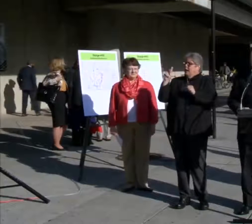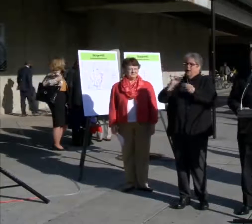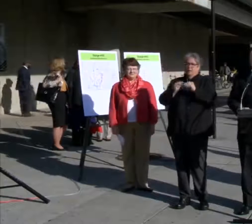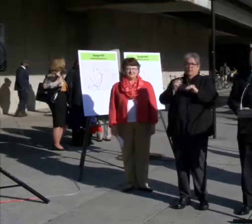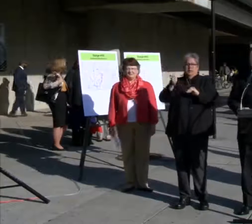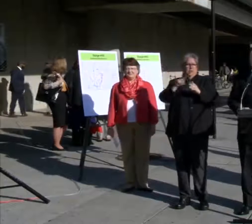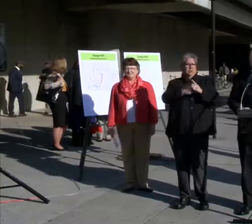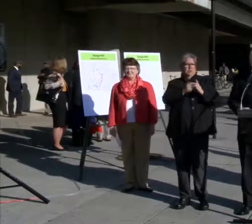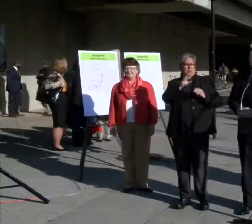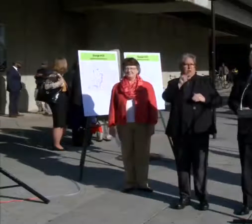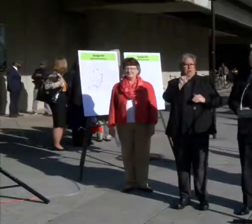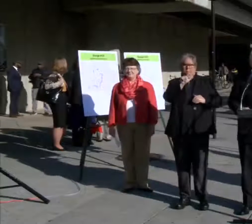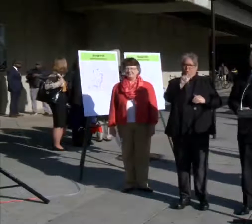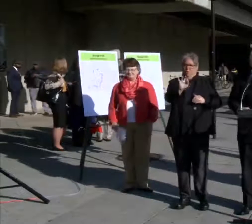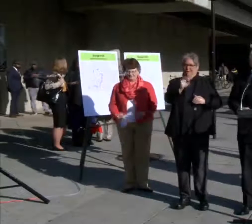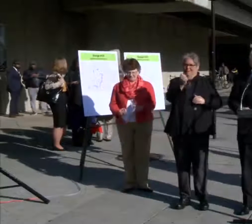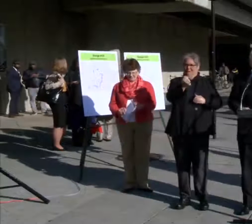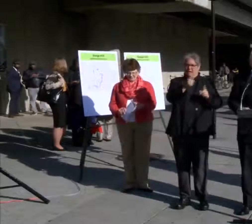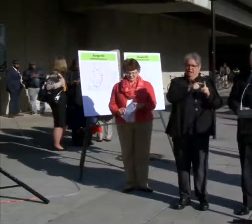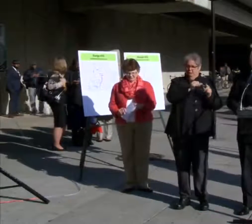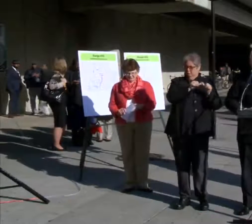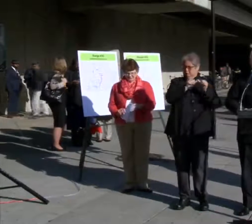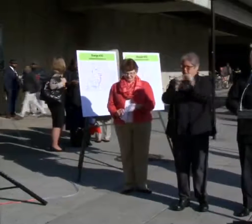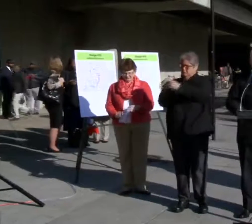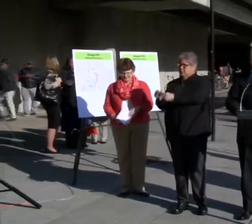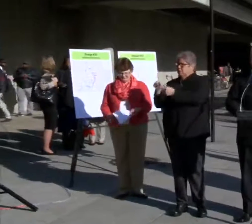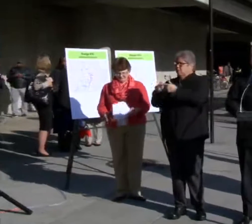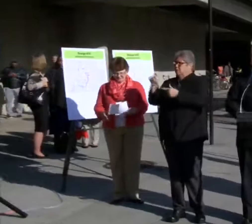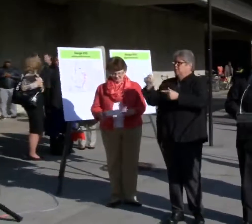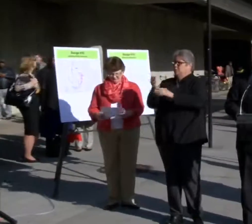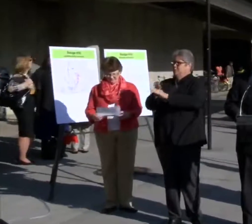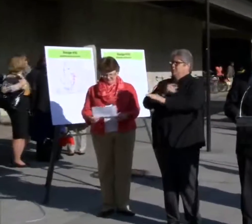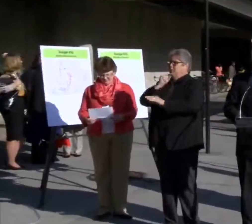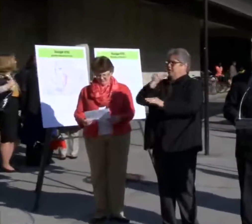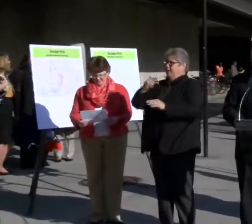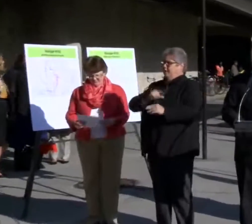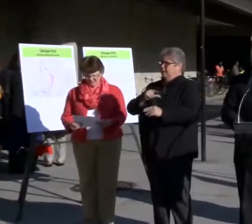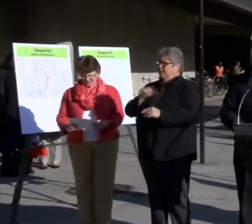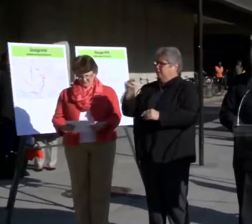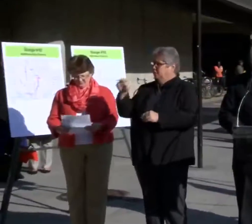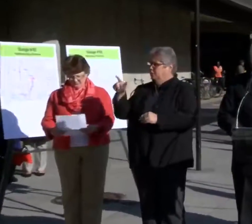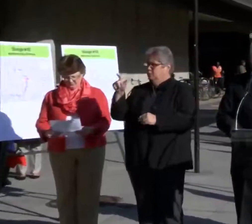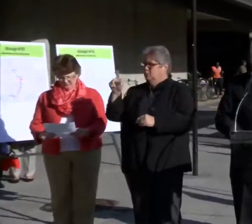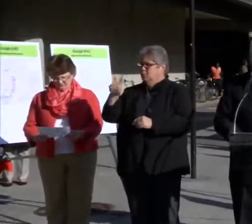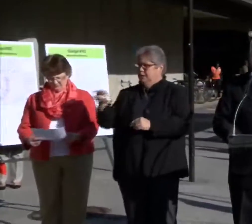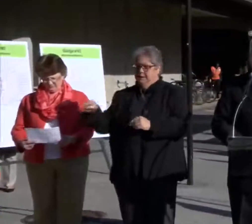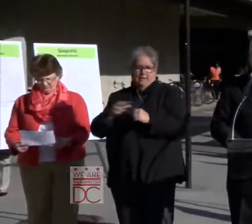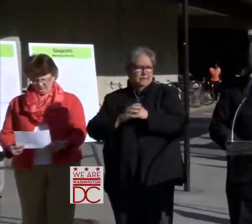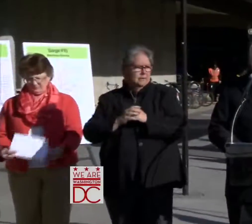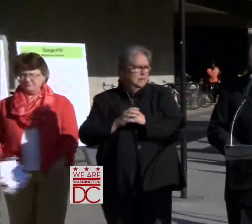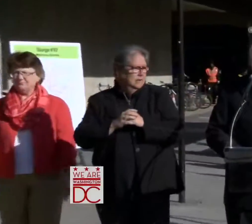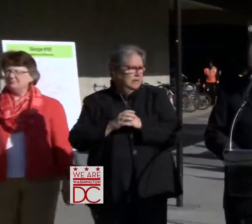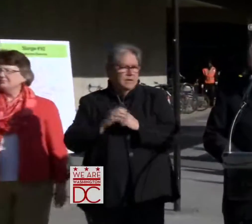OCTOBER 29TH AND GOES TO THE TUESDAY BEFORE THANKSGIVING.